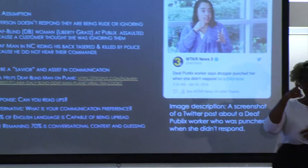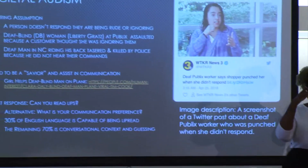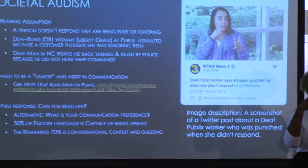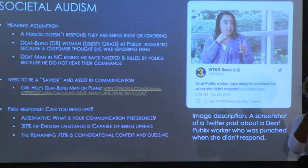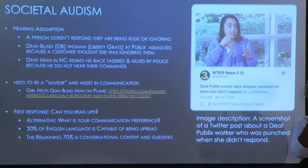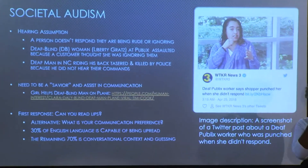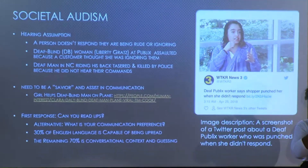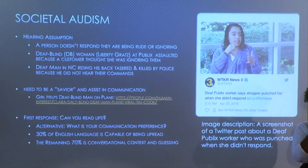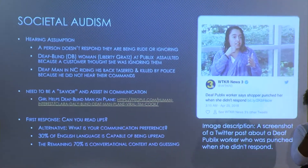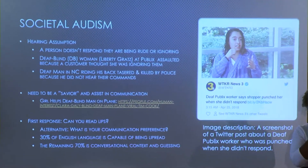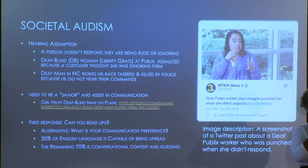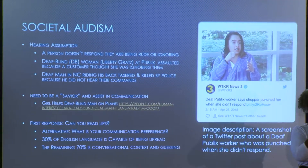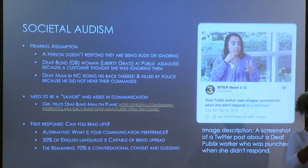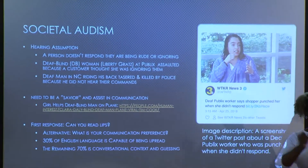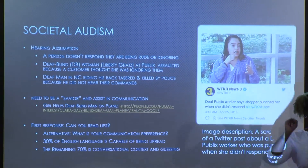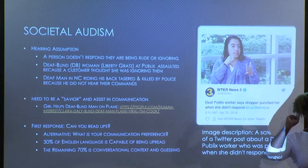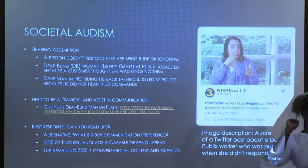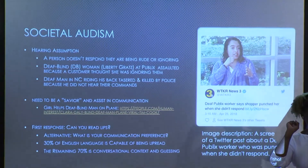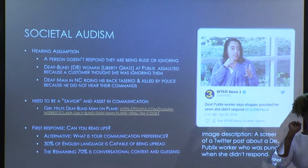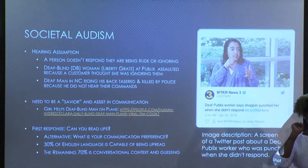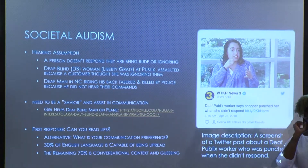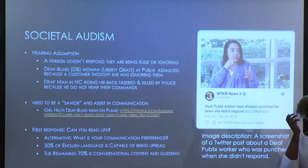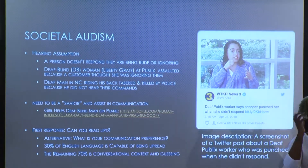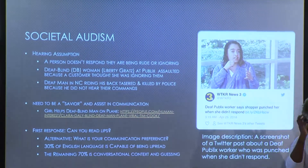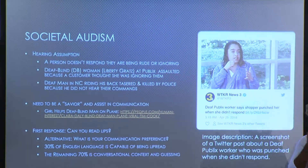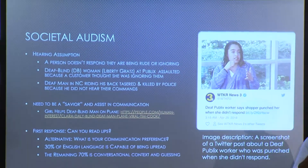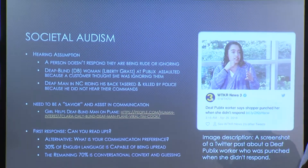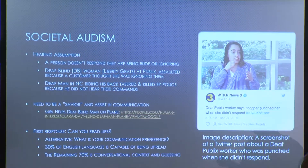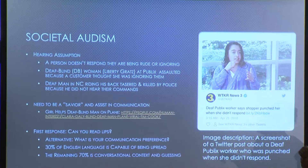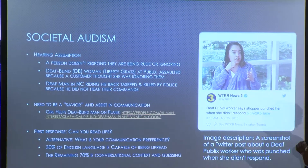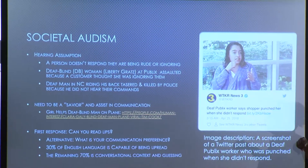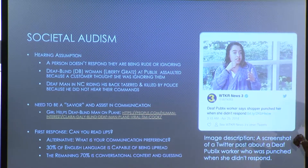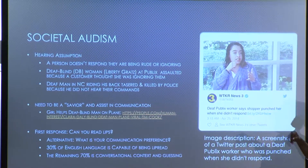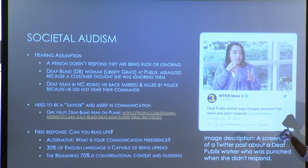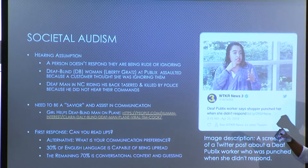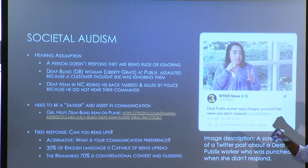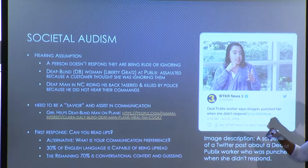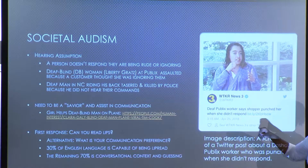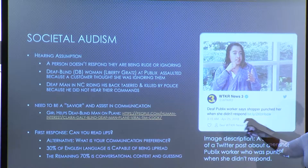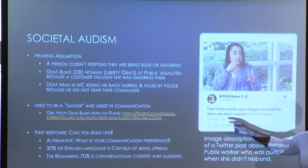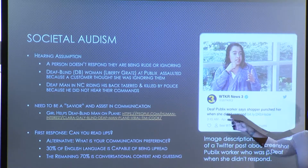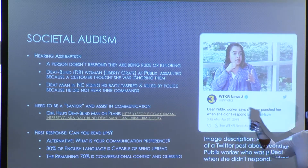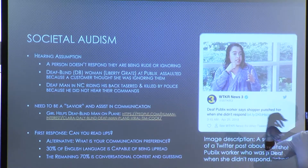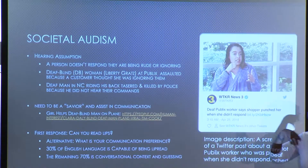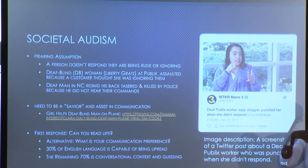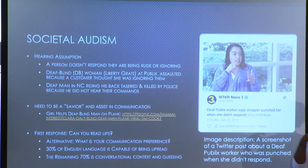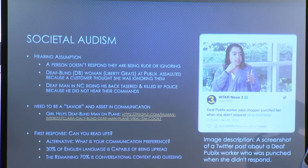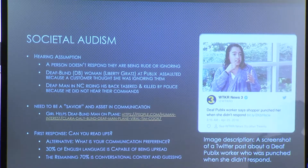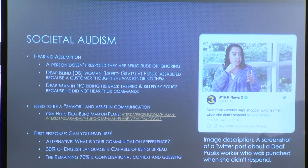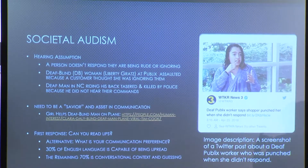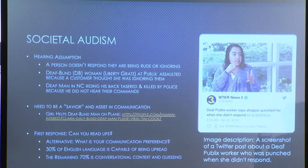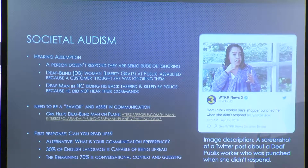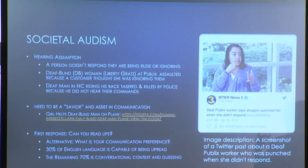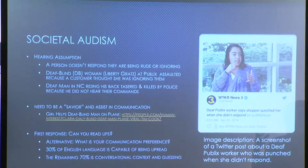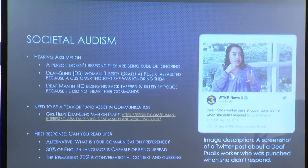appropriately and safely. Another situation that comes up as far as societal audism goes